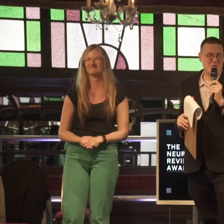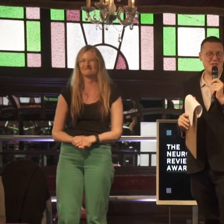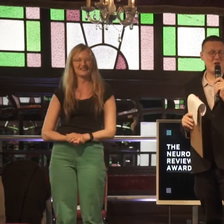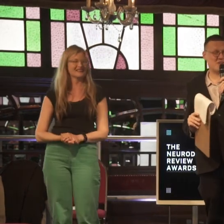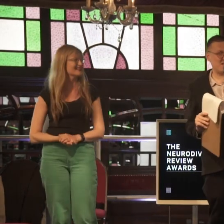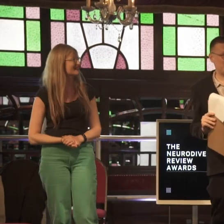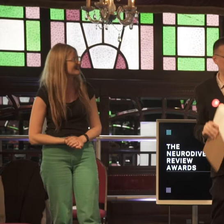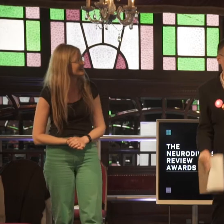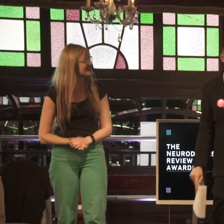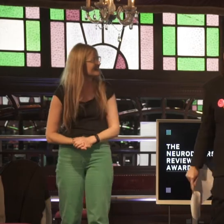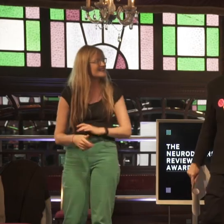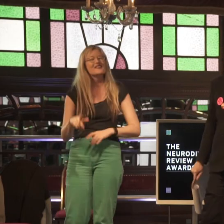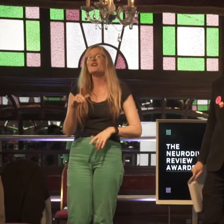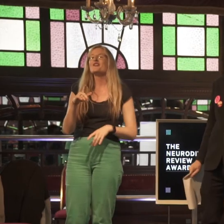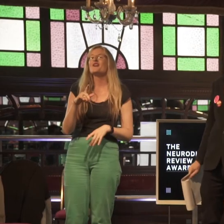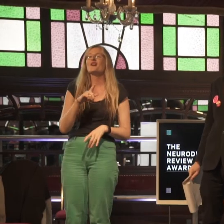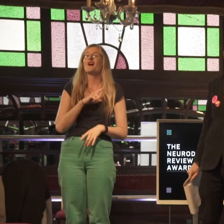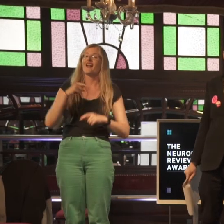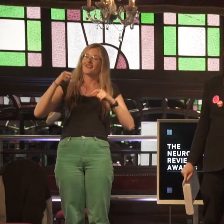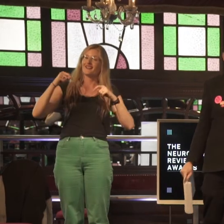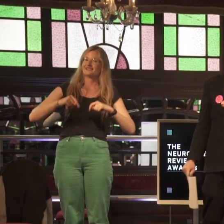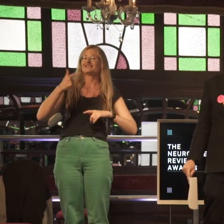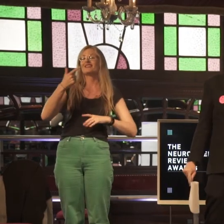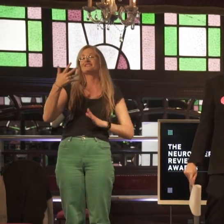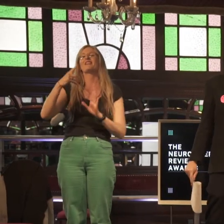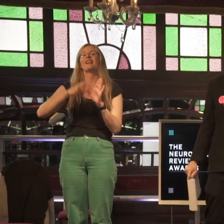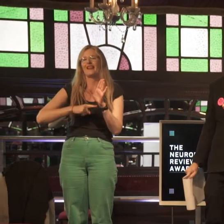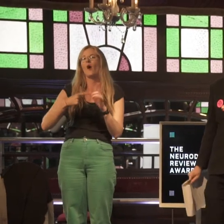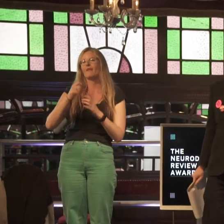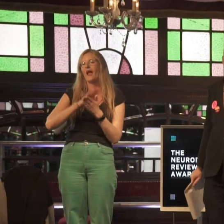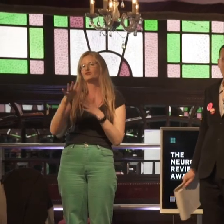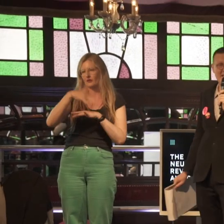And it was lovely, because for the first year - it's the 75th year of the Edinburgh Fringe, blah blah,